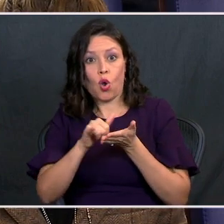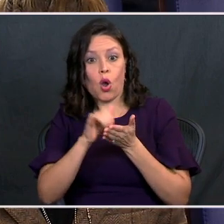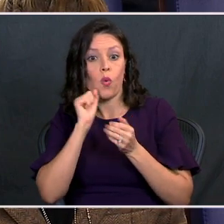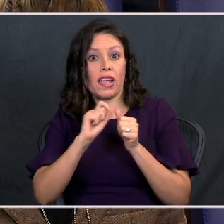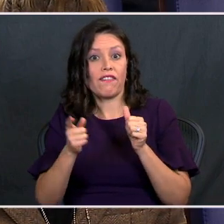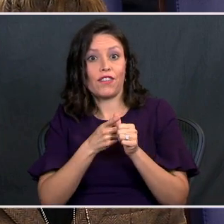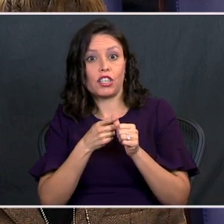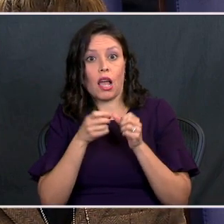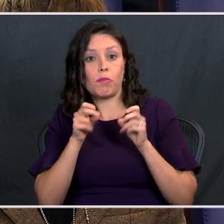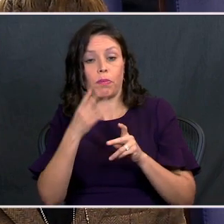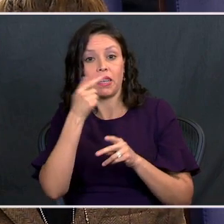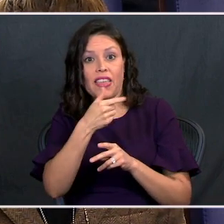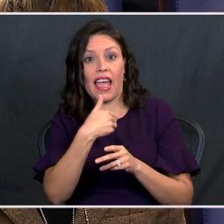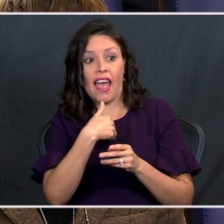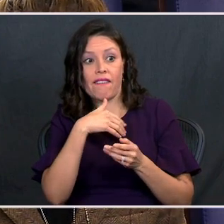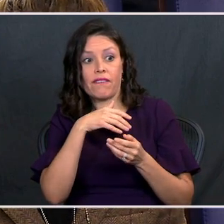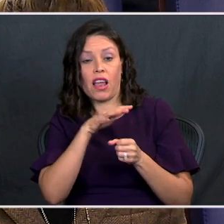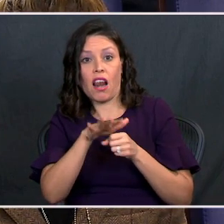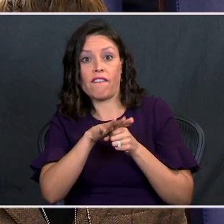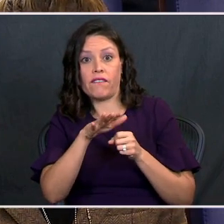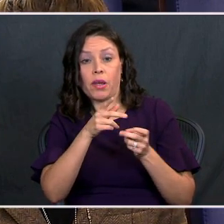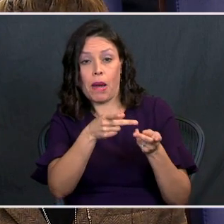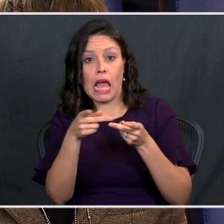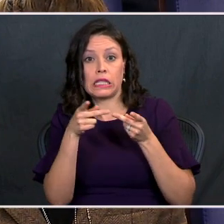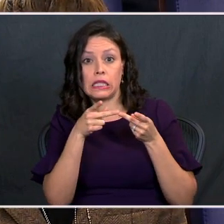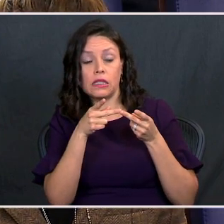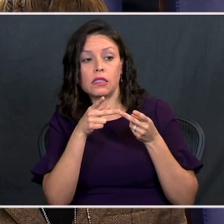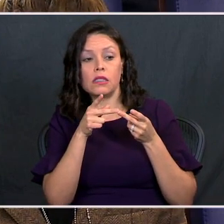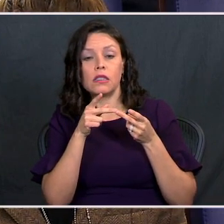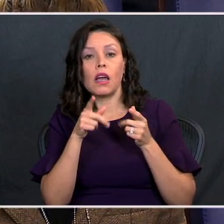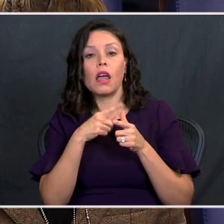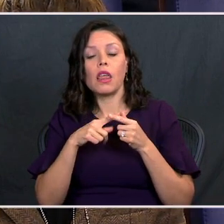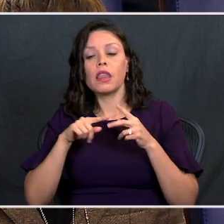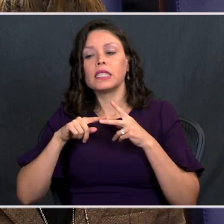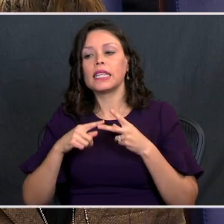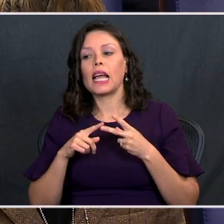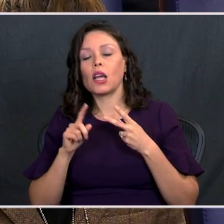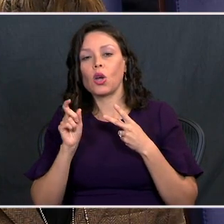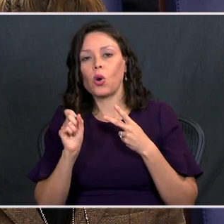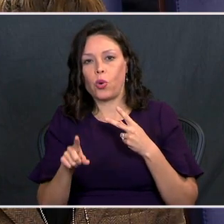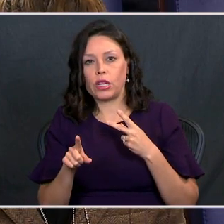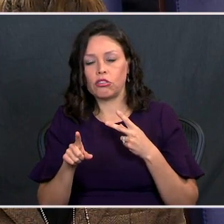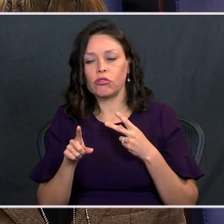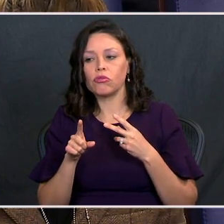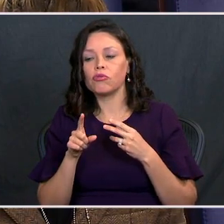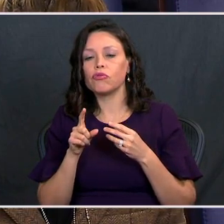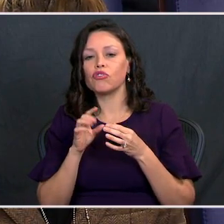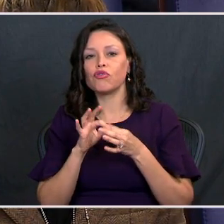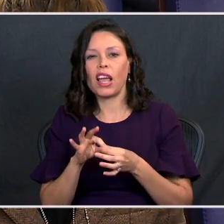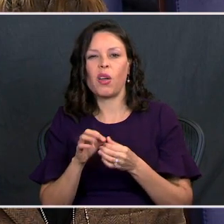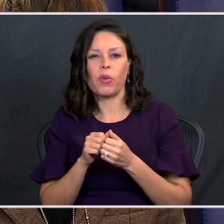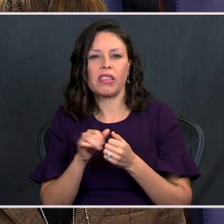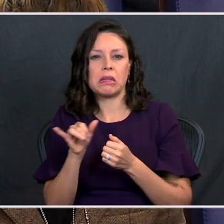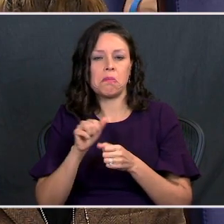because it has the capacity to do this right away? And then the second question would be on -- kind of, on the same COVID note.